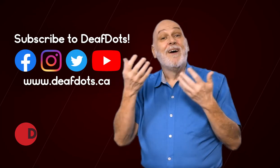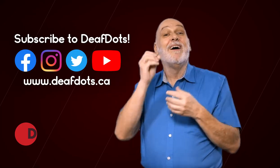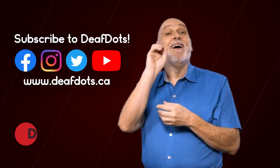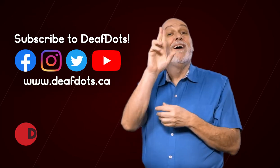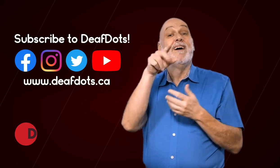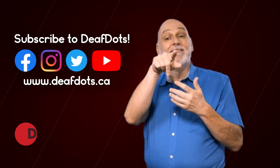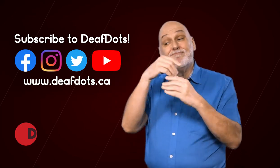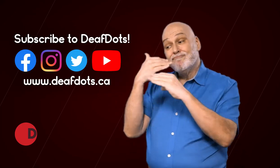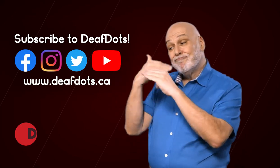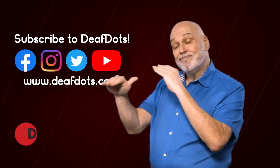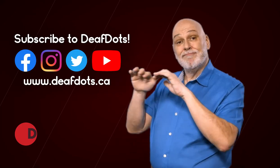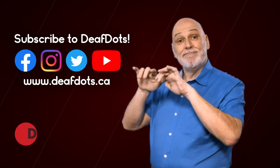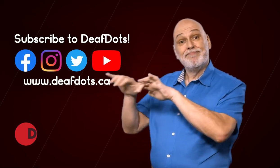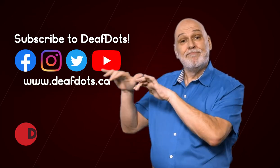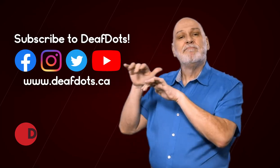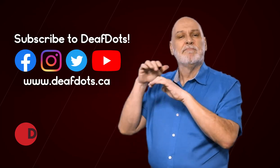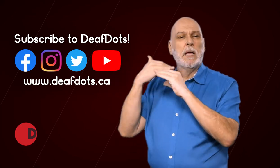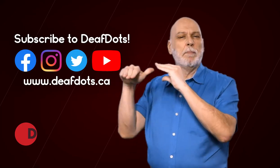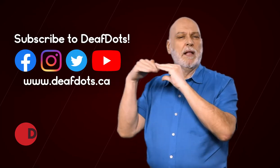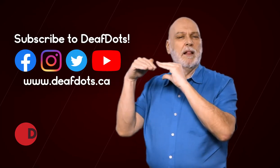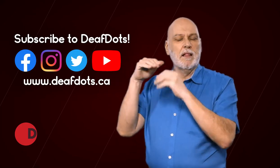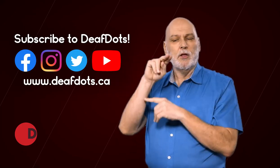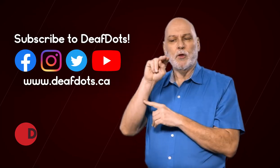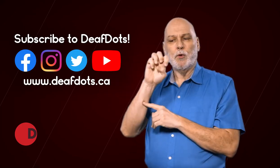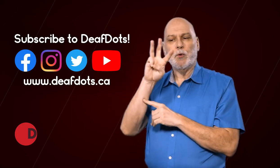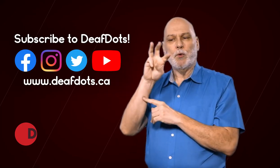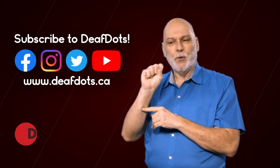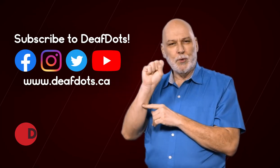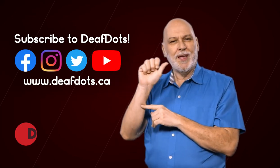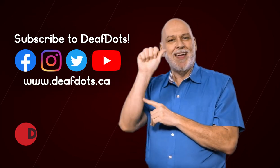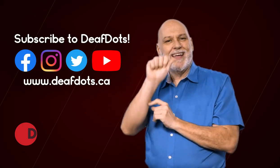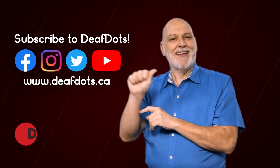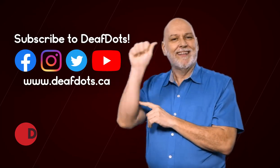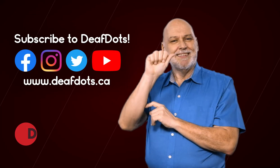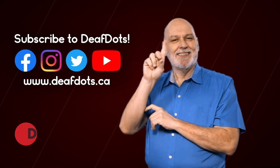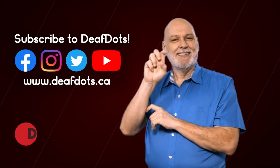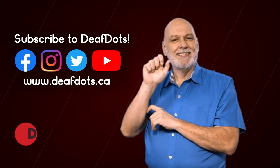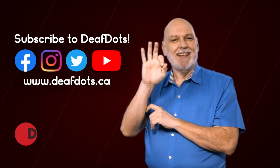or send email to news@deafdots.ca